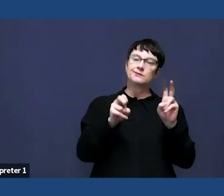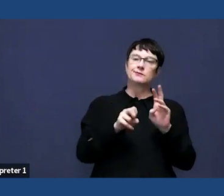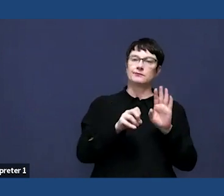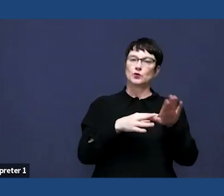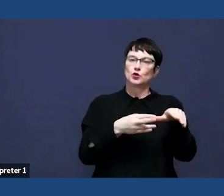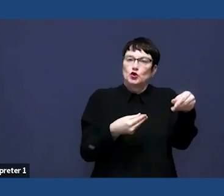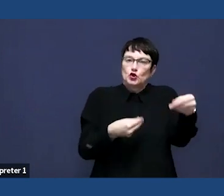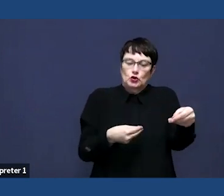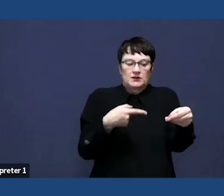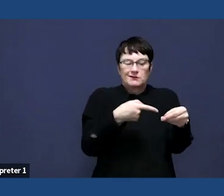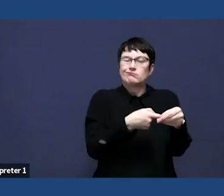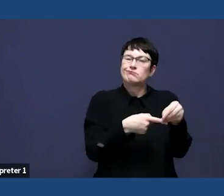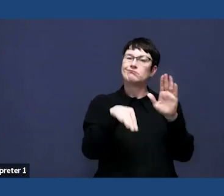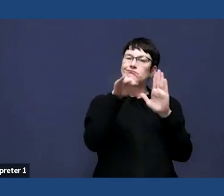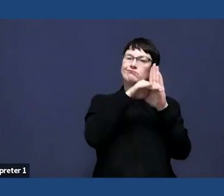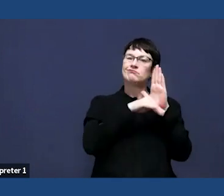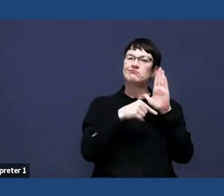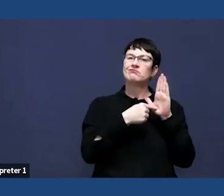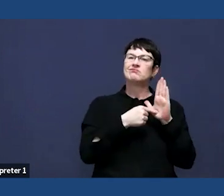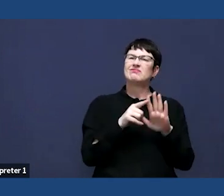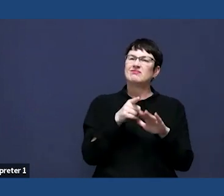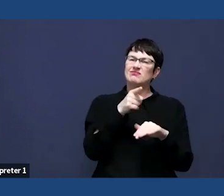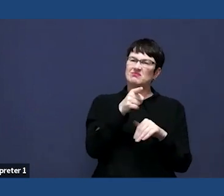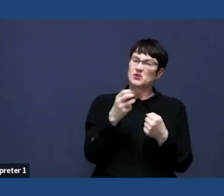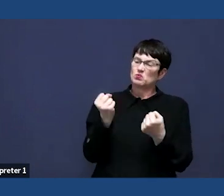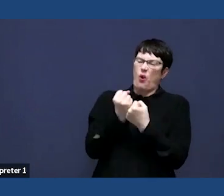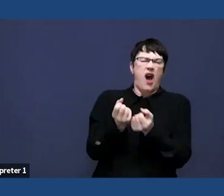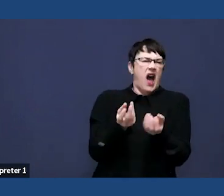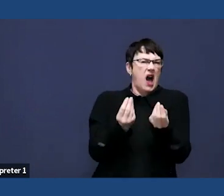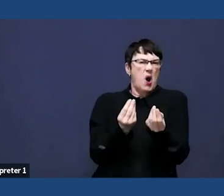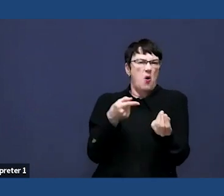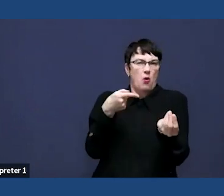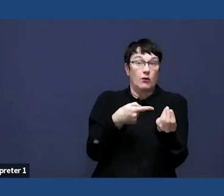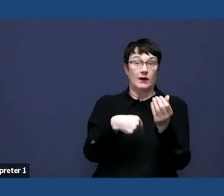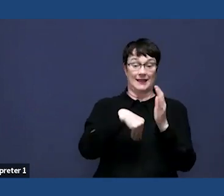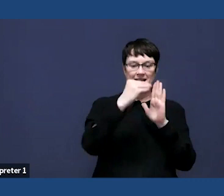We've also done our own surveys of caregivers during the pandemic.